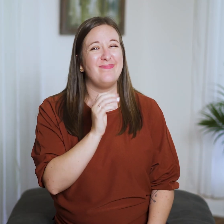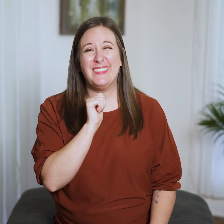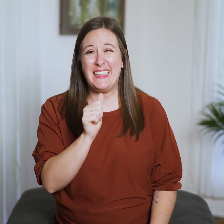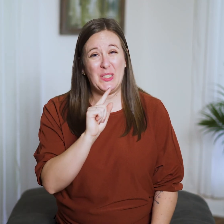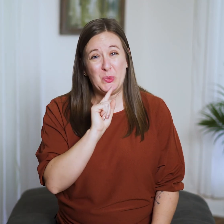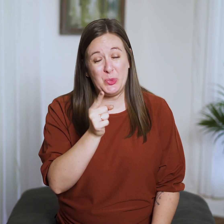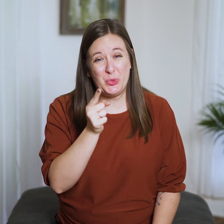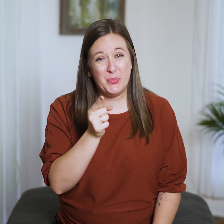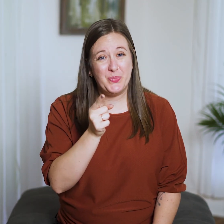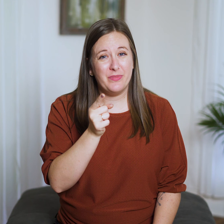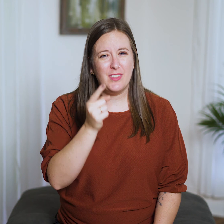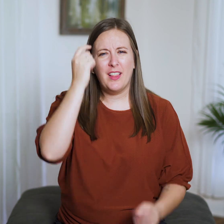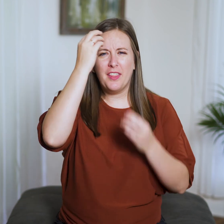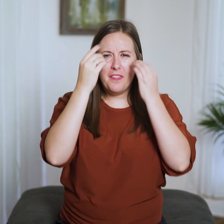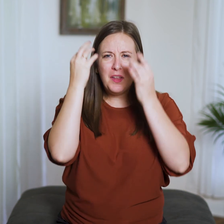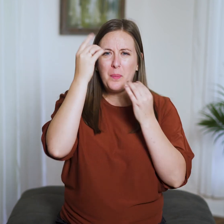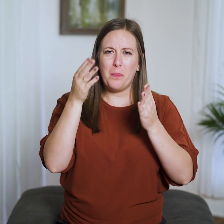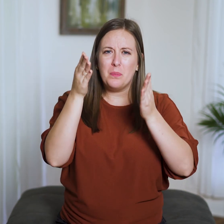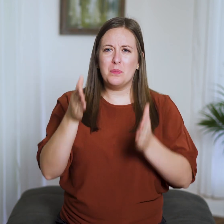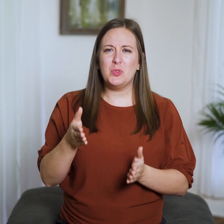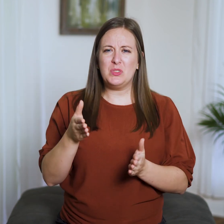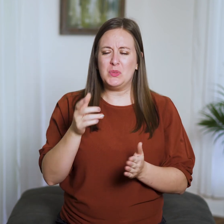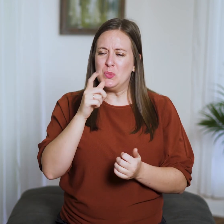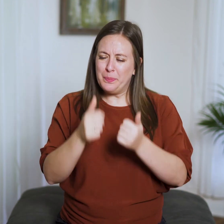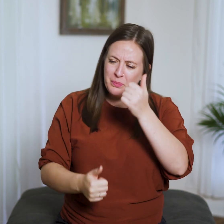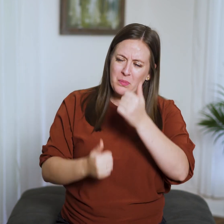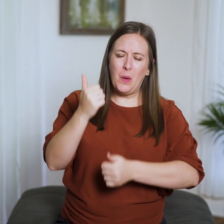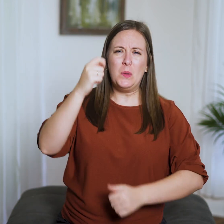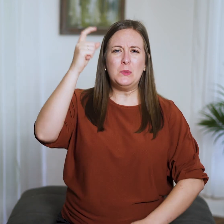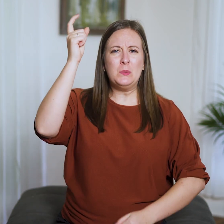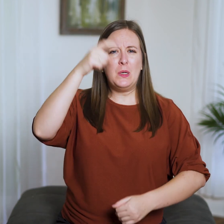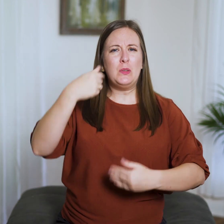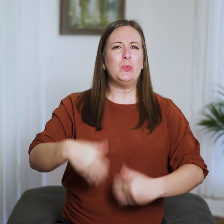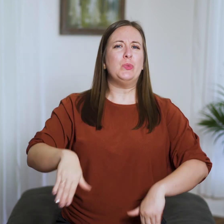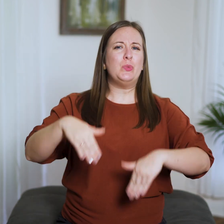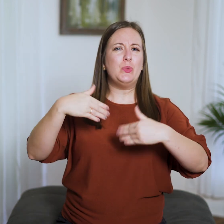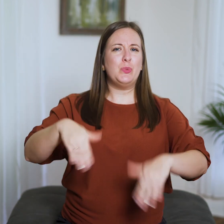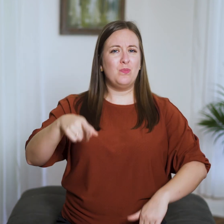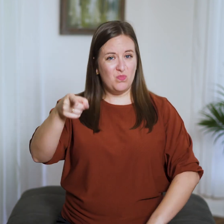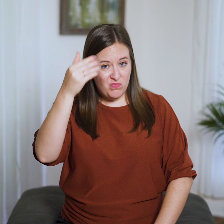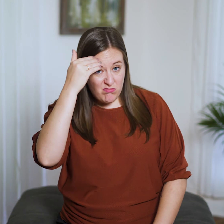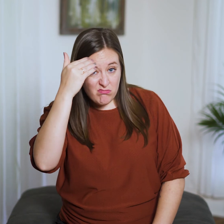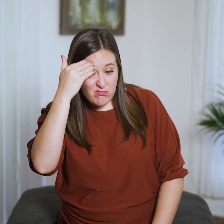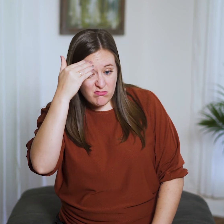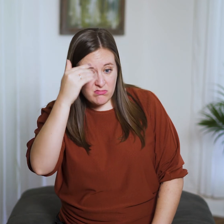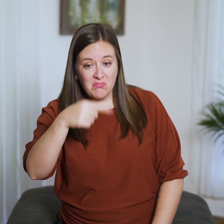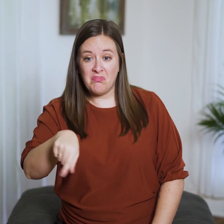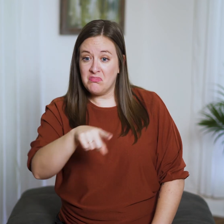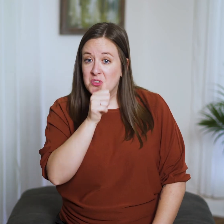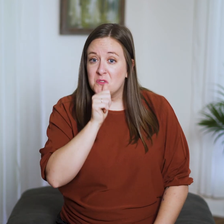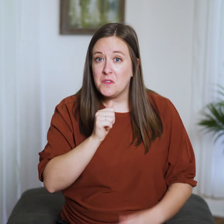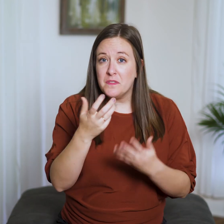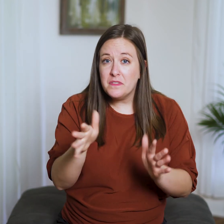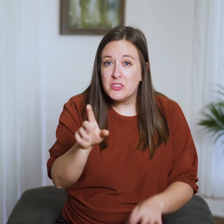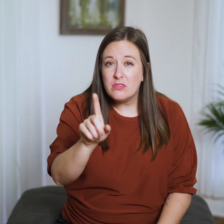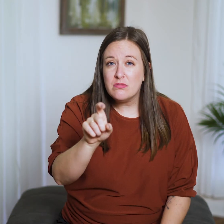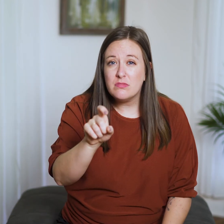But think about the wisest person you know—have they suffered?